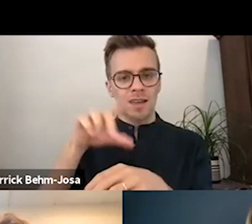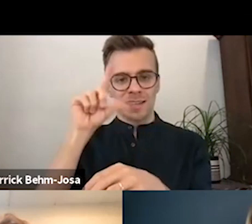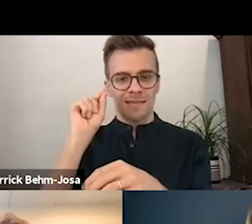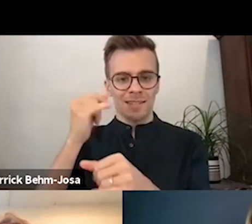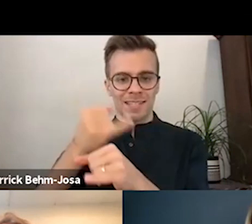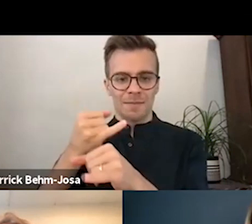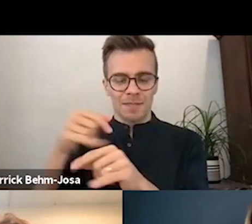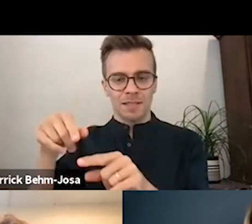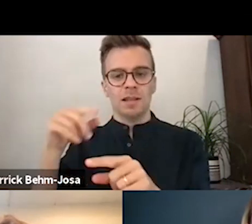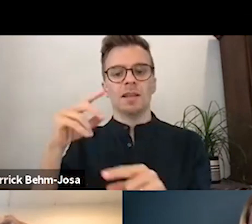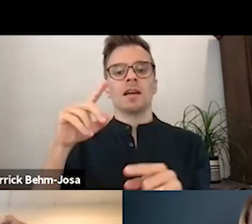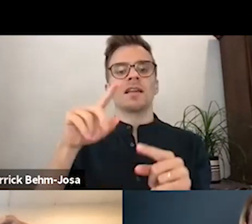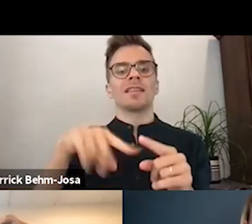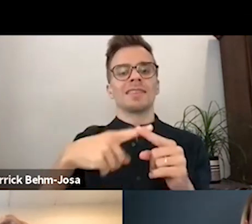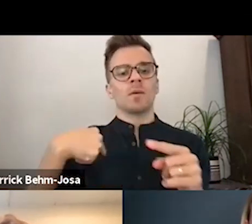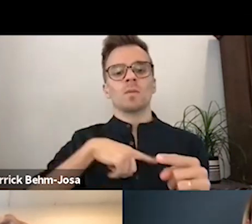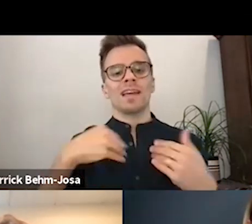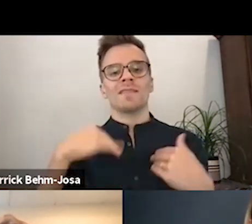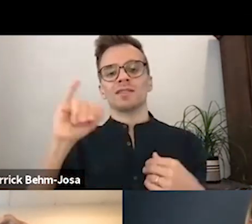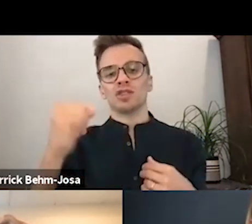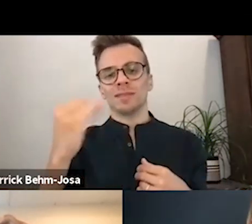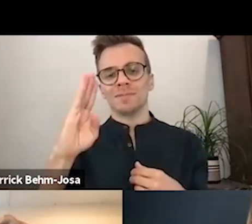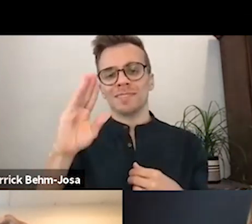It’s a public space that’s going to be on Gallaudet's campus. They'll design that.